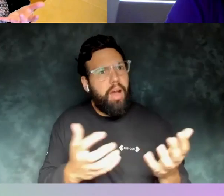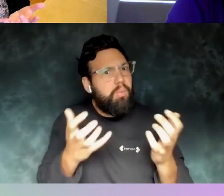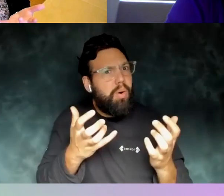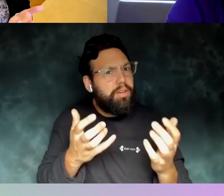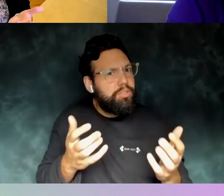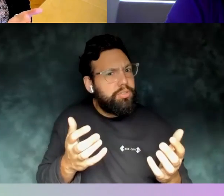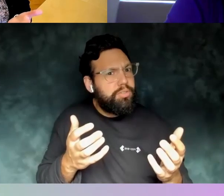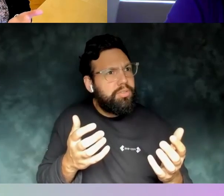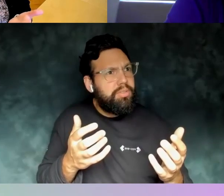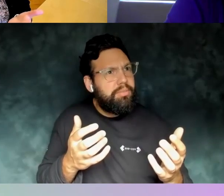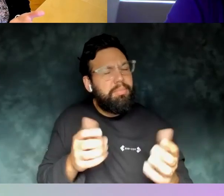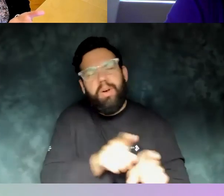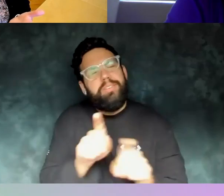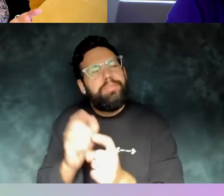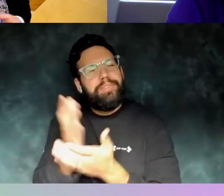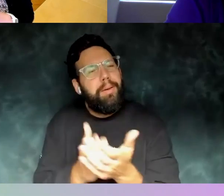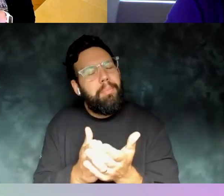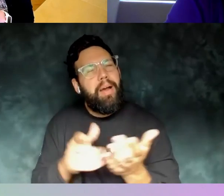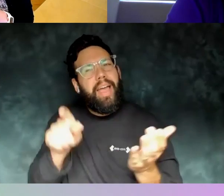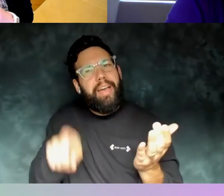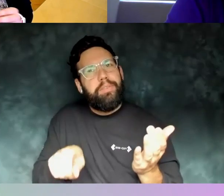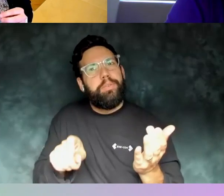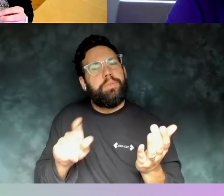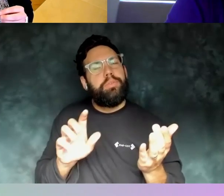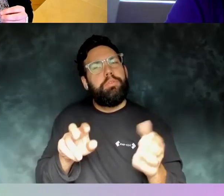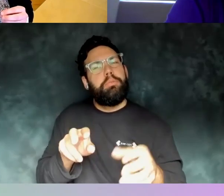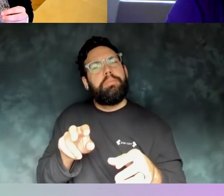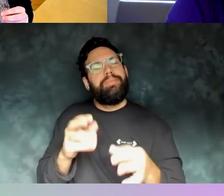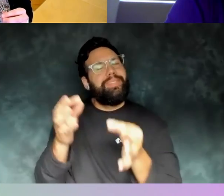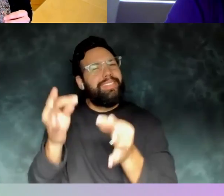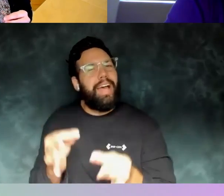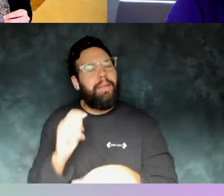grow in this space. Thank you. [TILLY] Carie, thank you so